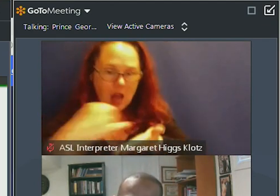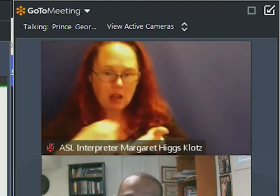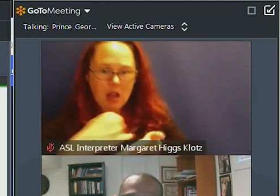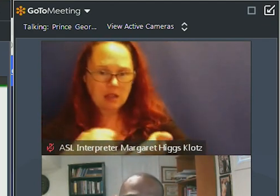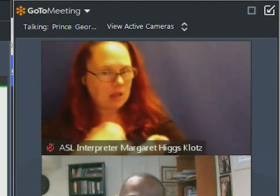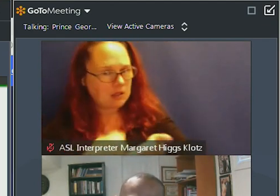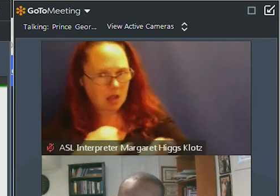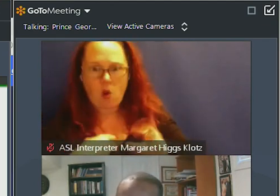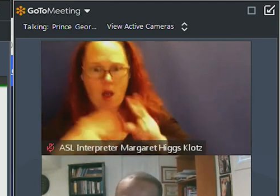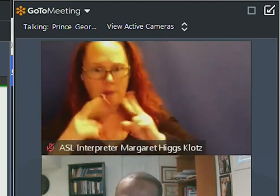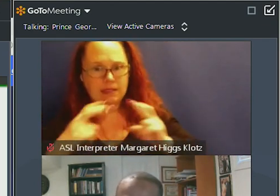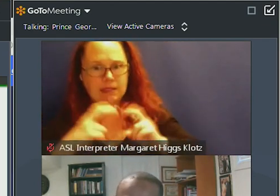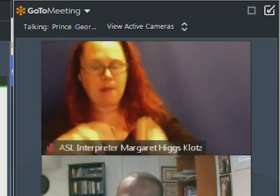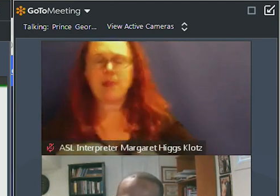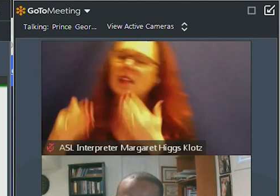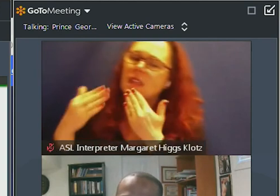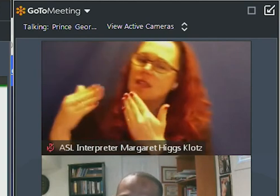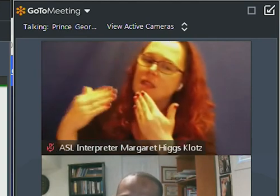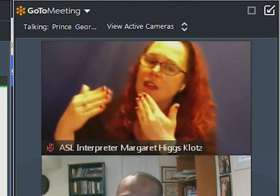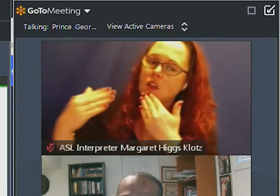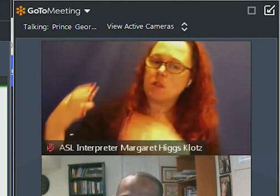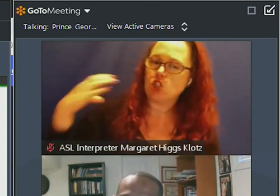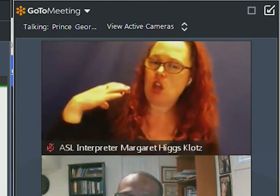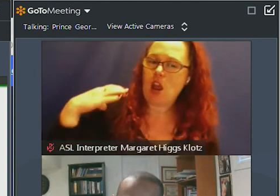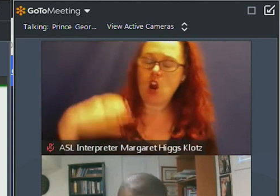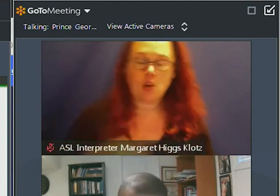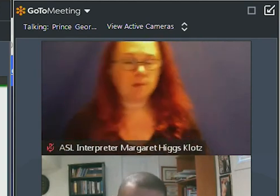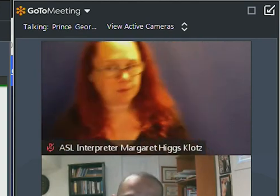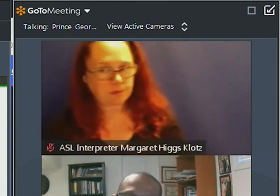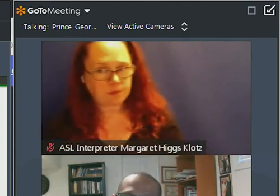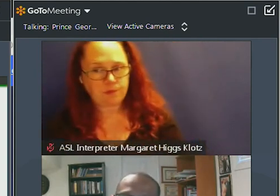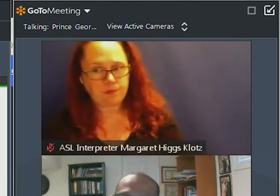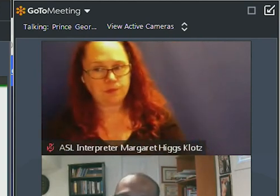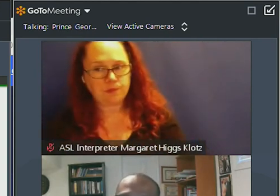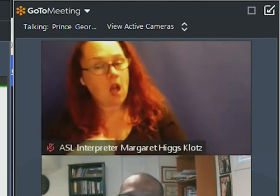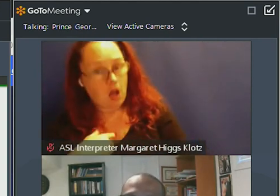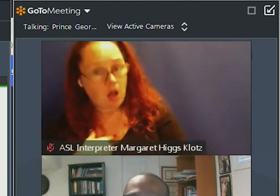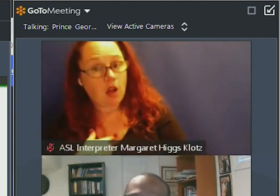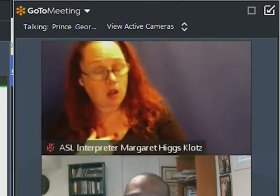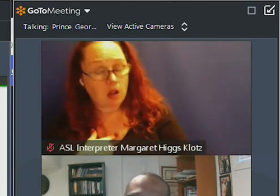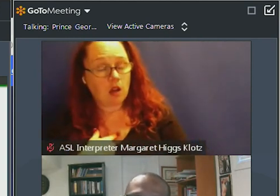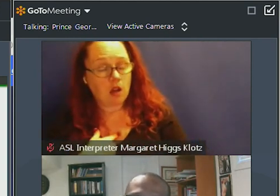I agree with I don't not necessarily all of them, but I am. I, as I said to Mr. Nelson,